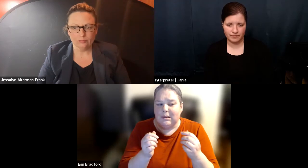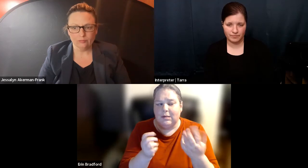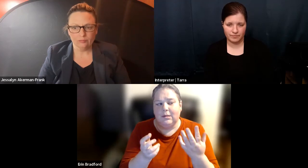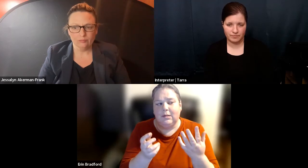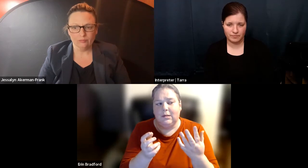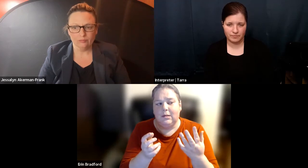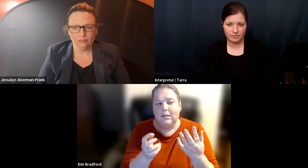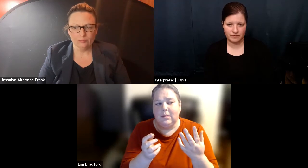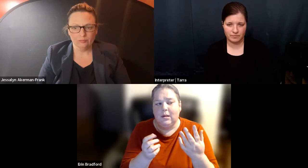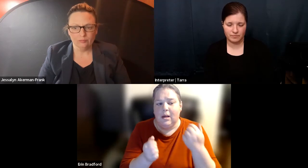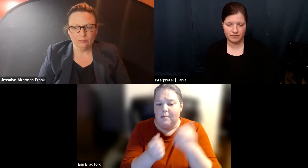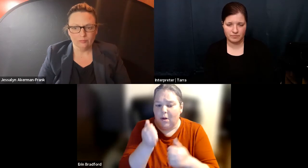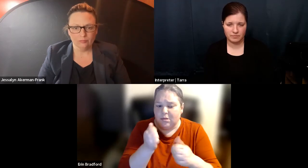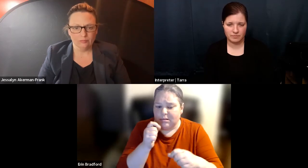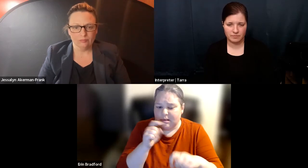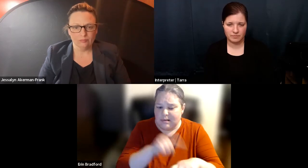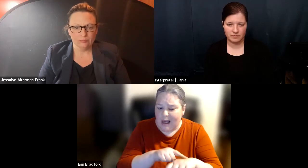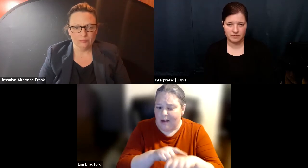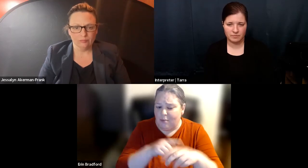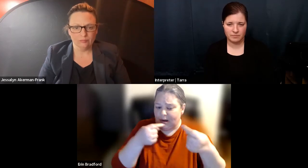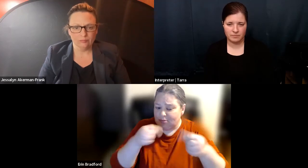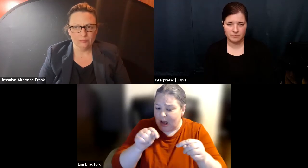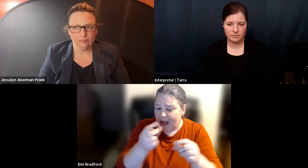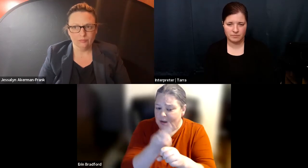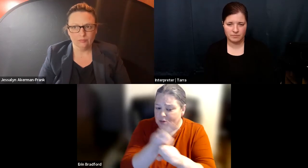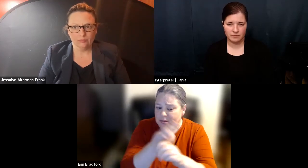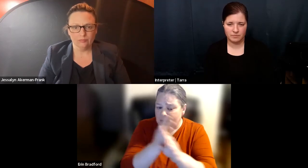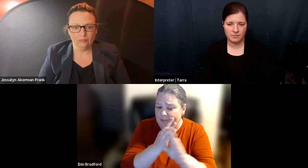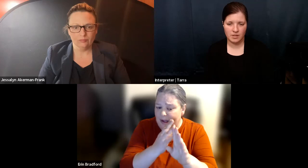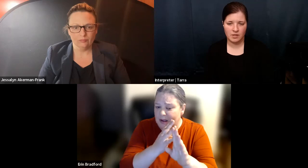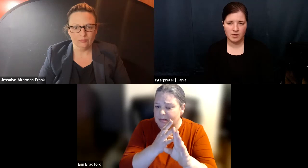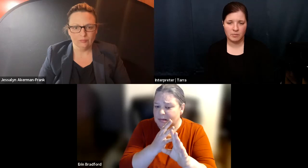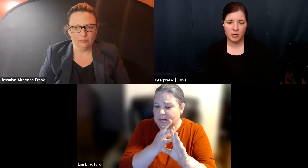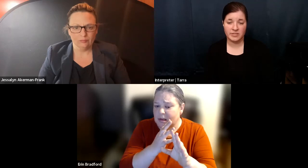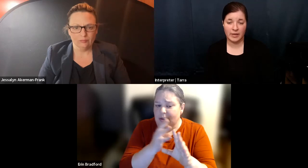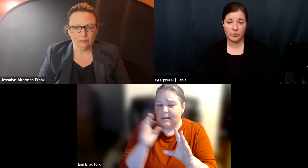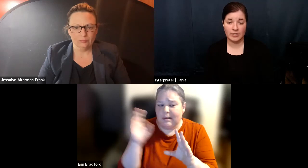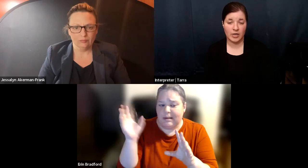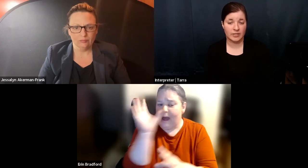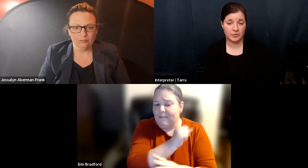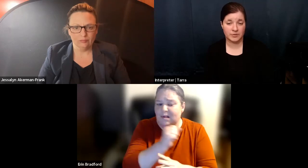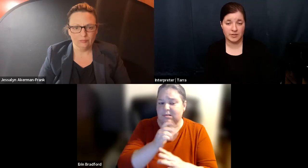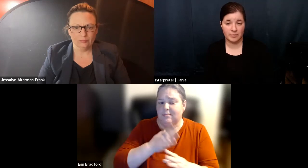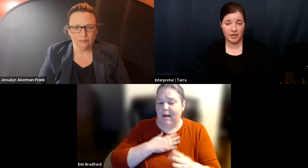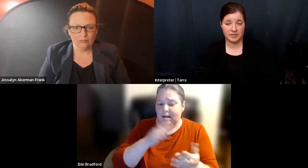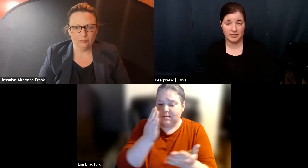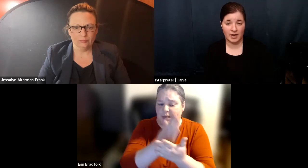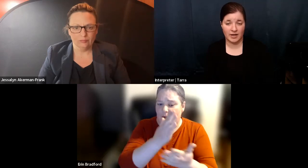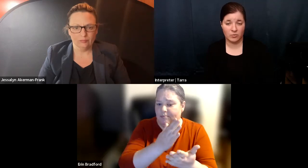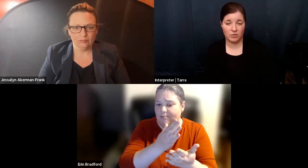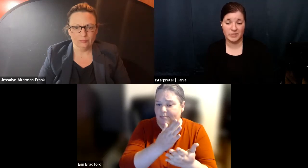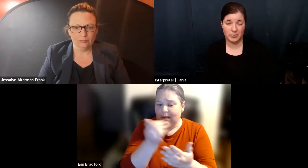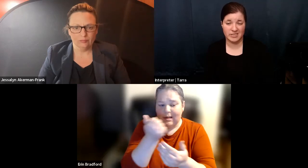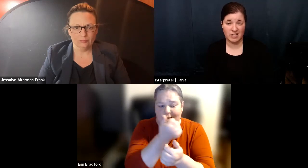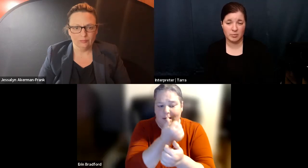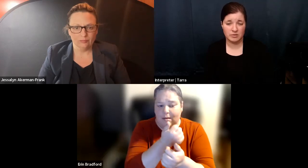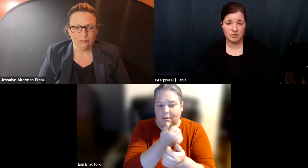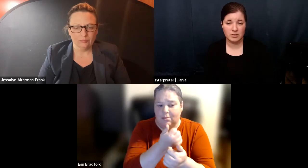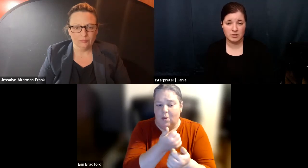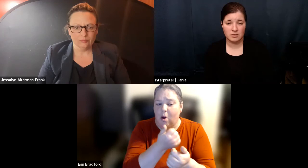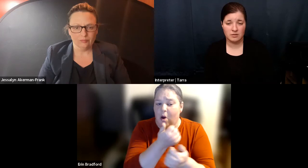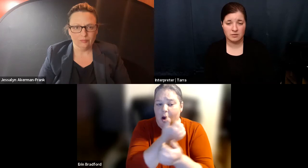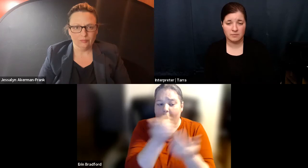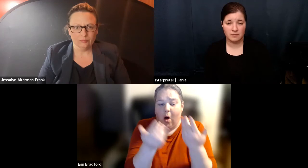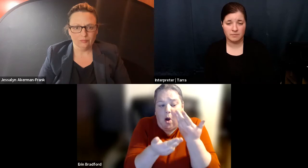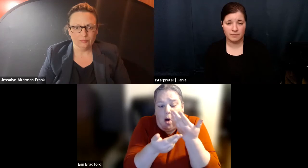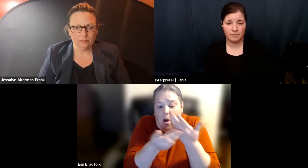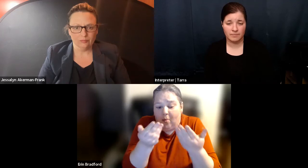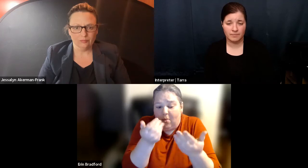They just refuse.